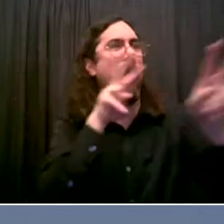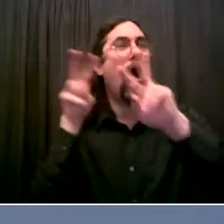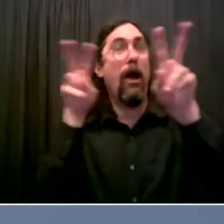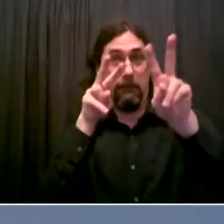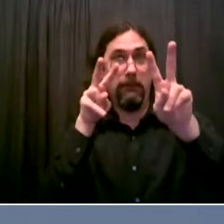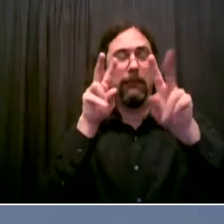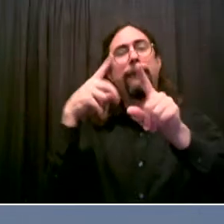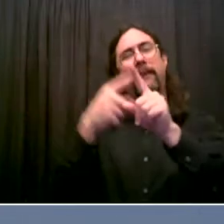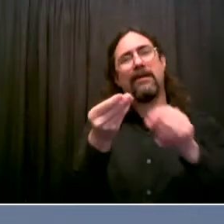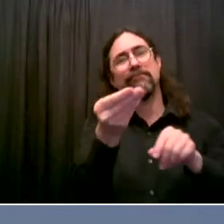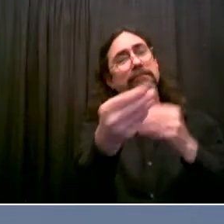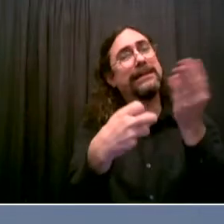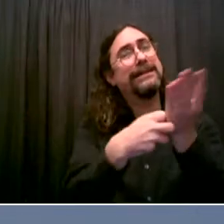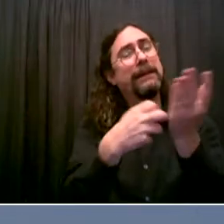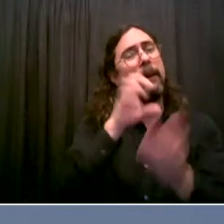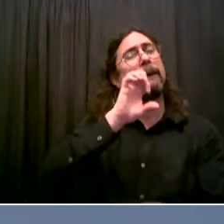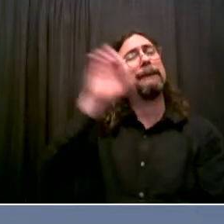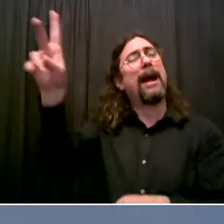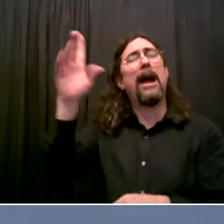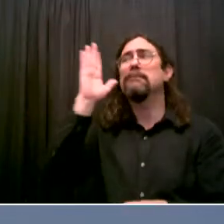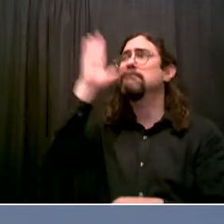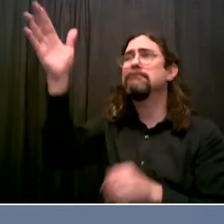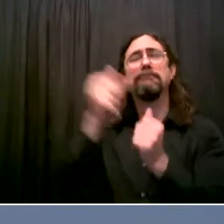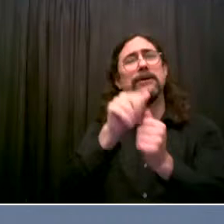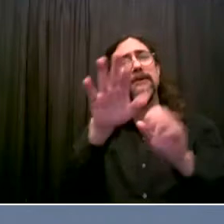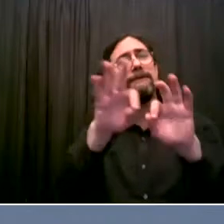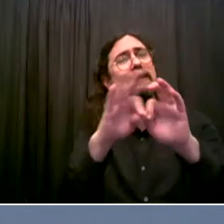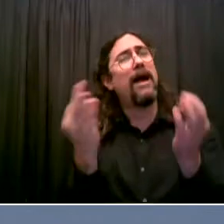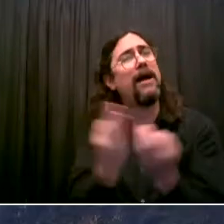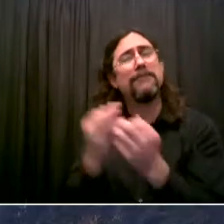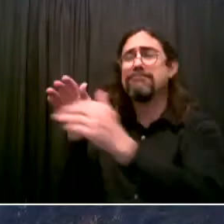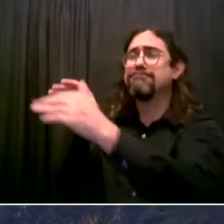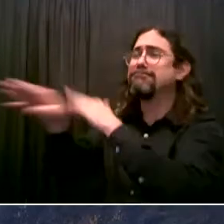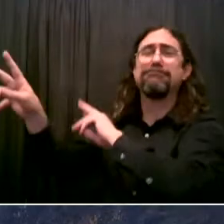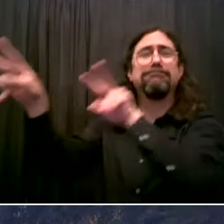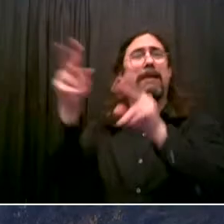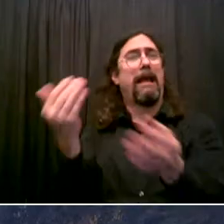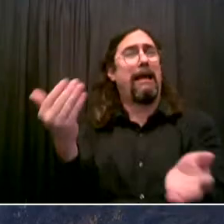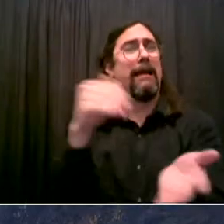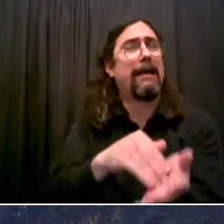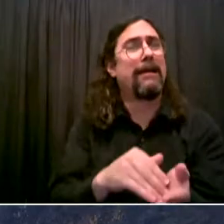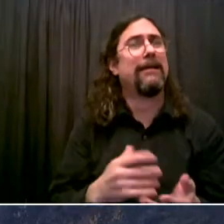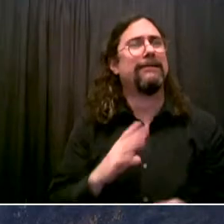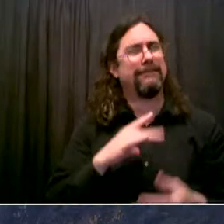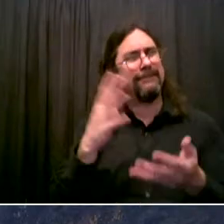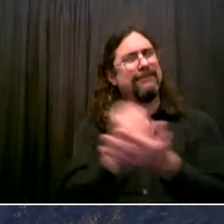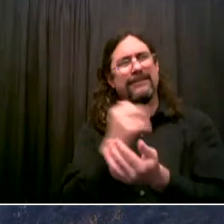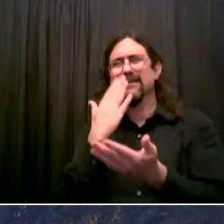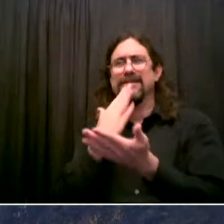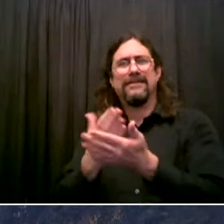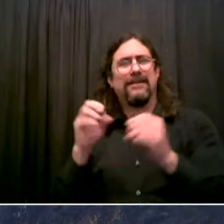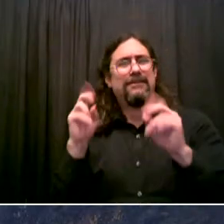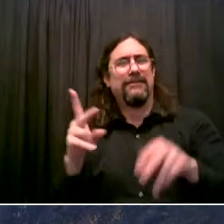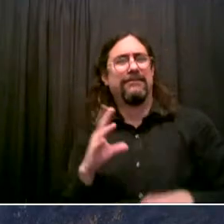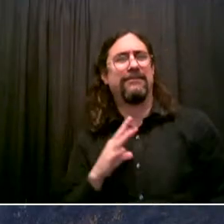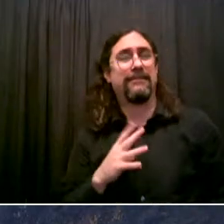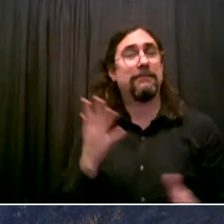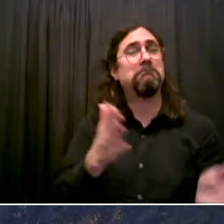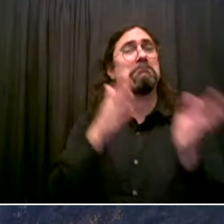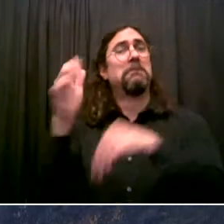ENCOURAGINGLY POSITIVE PLACE. IT ALSO INCENTIVIZES FOLKS